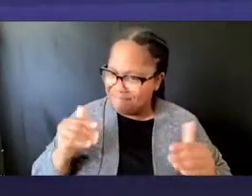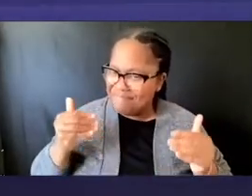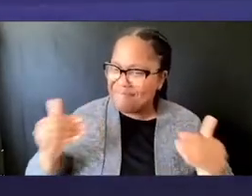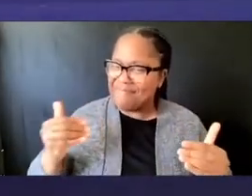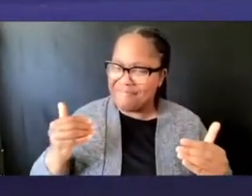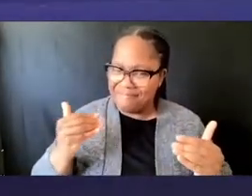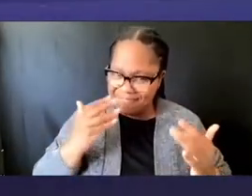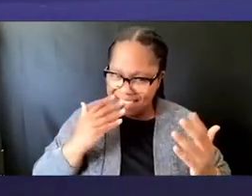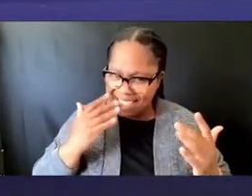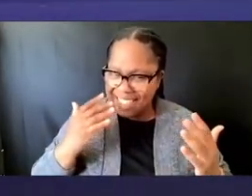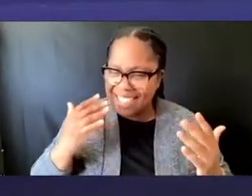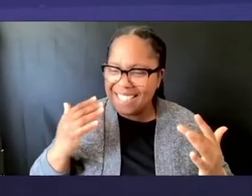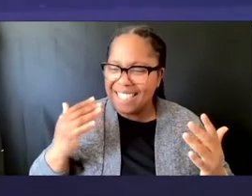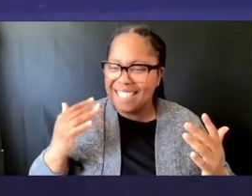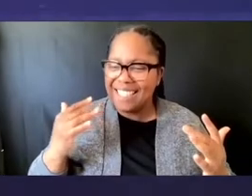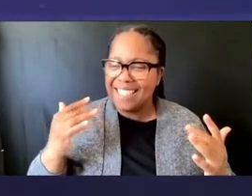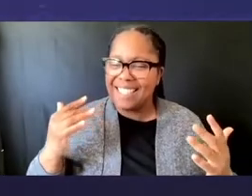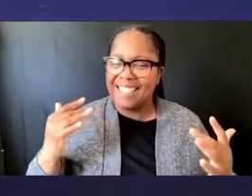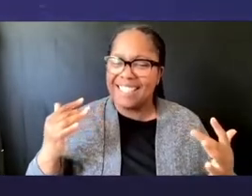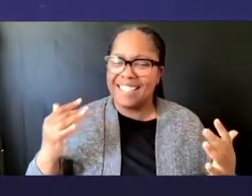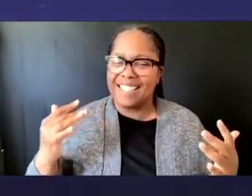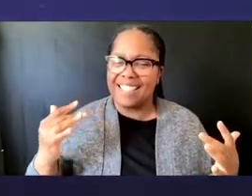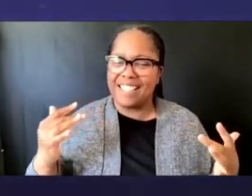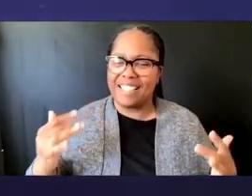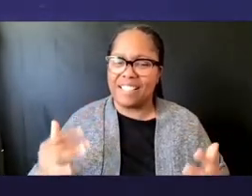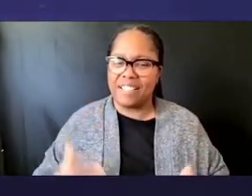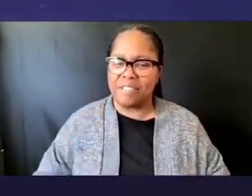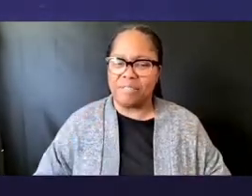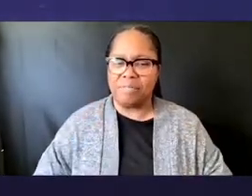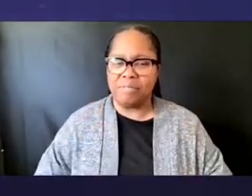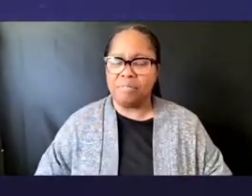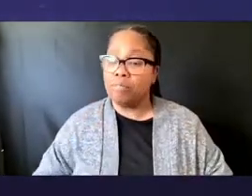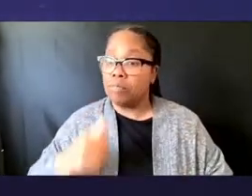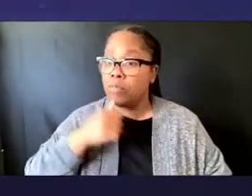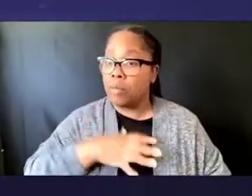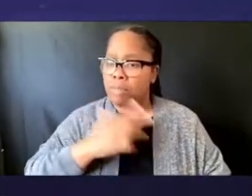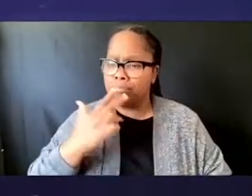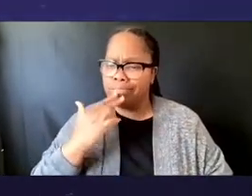Ain't nobody taking my joy, my joy